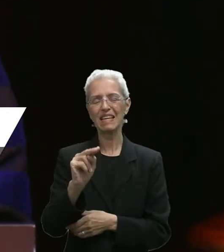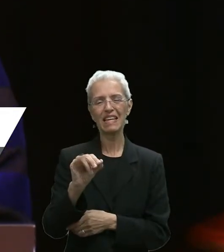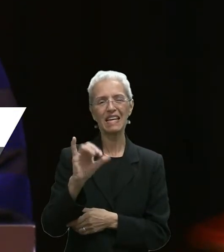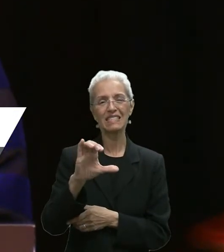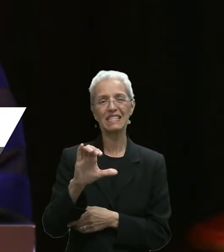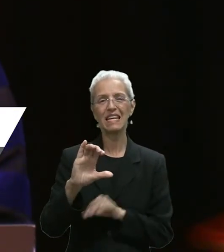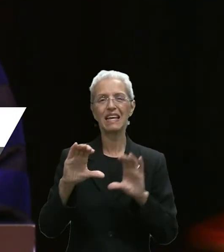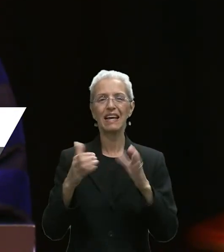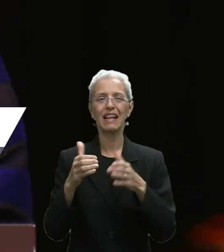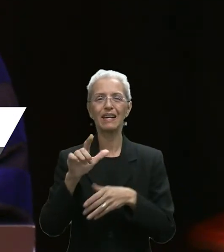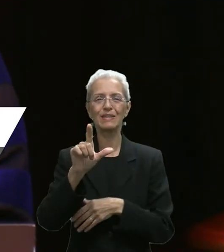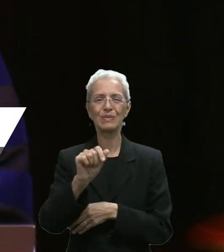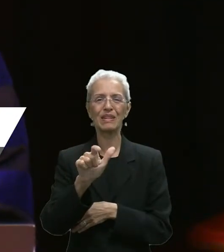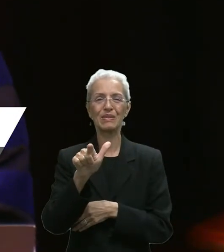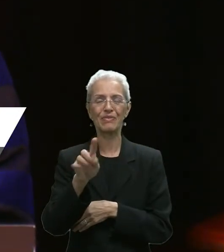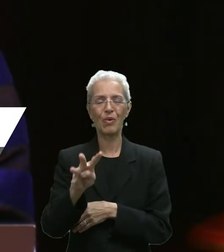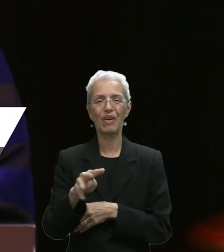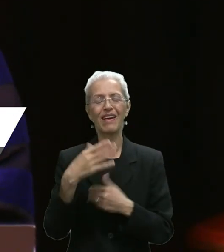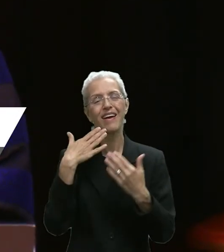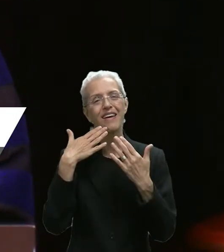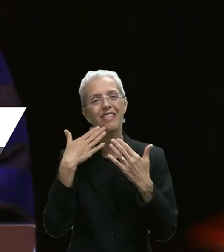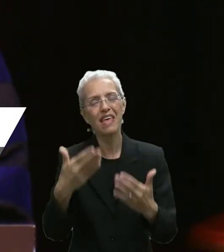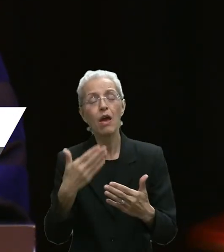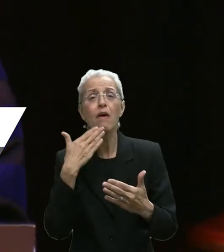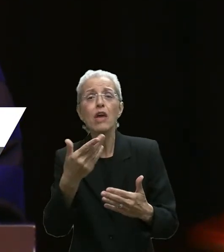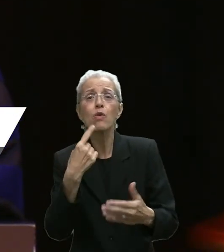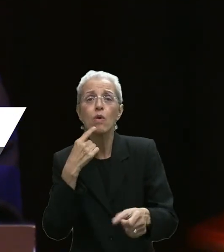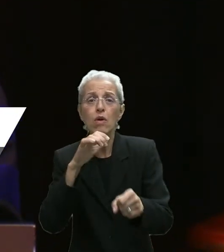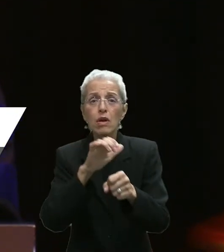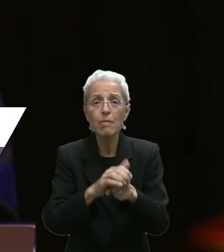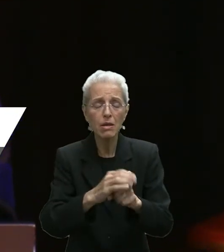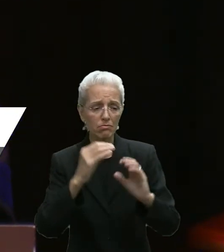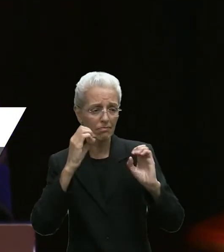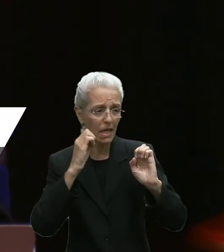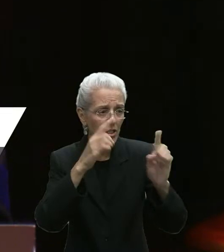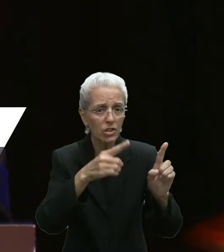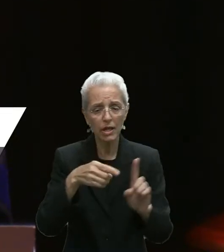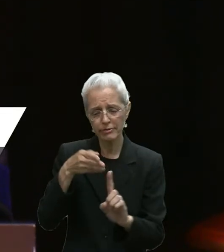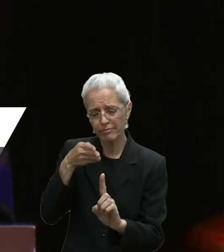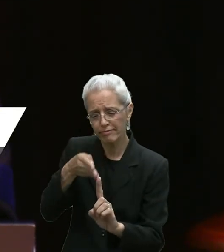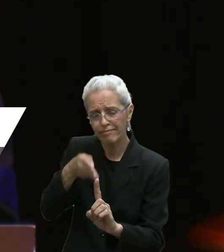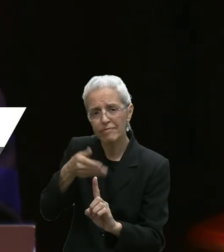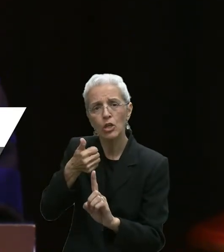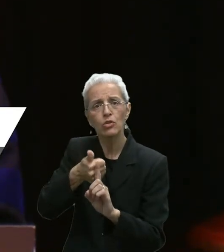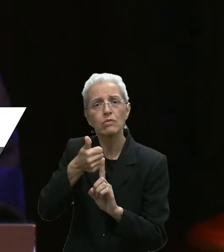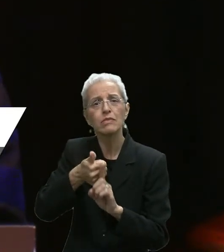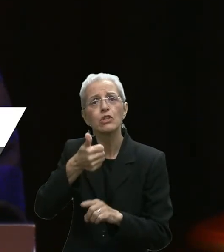For all of our ancestors, for our loved ones who cannot be